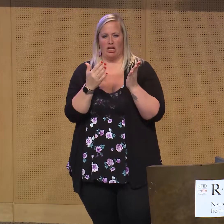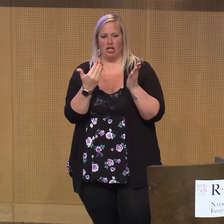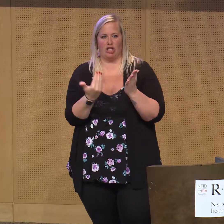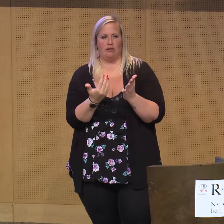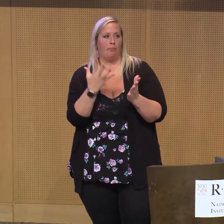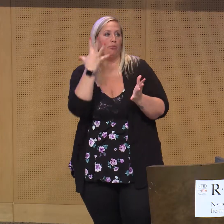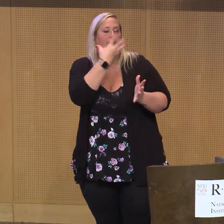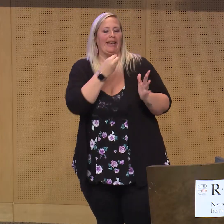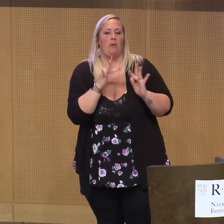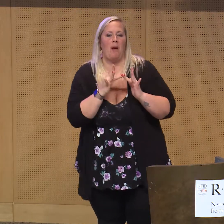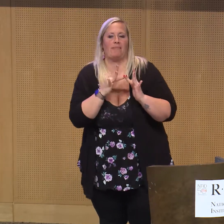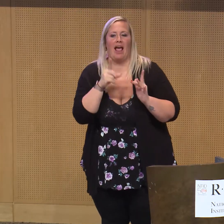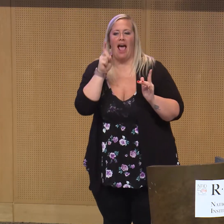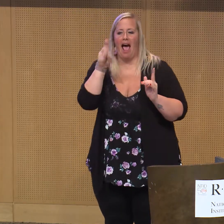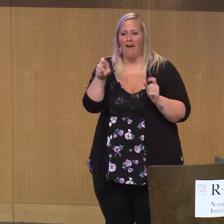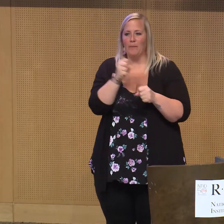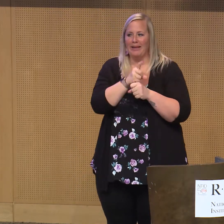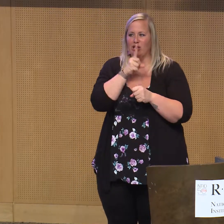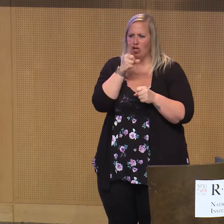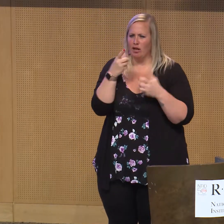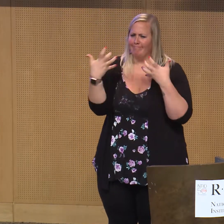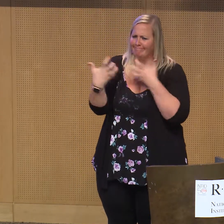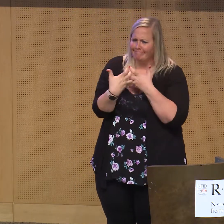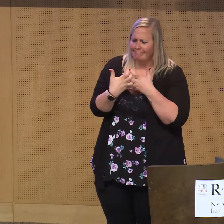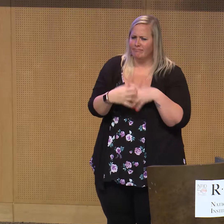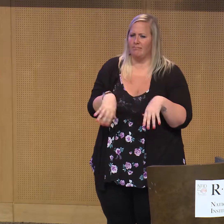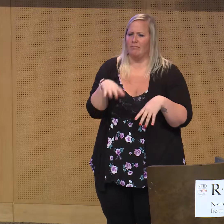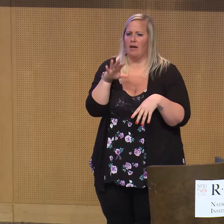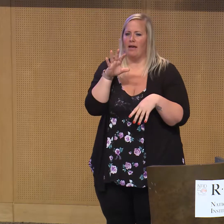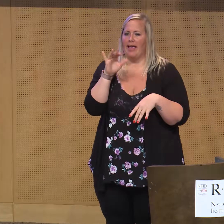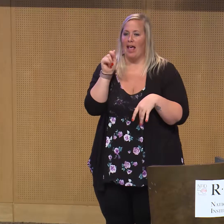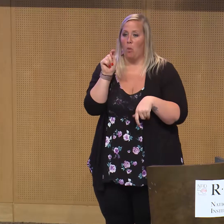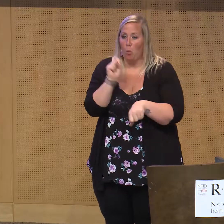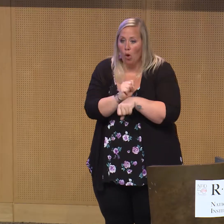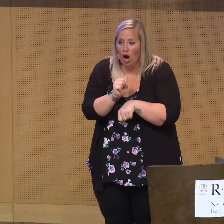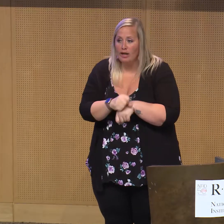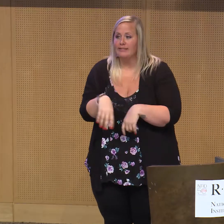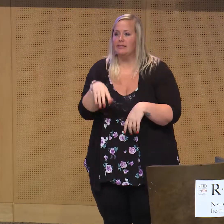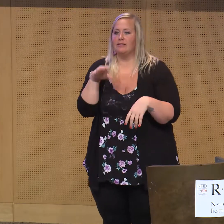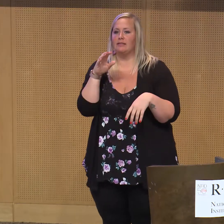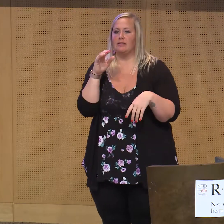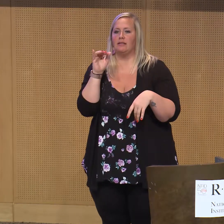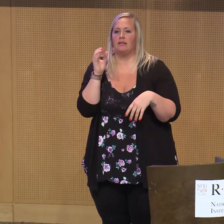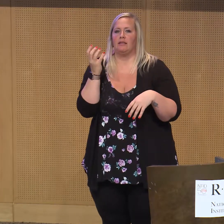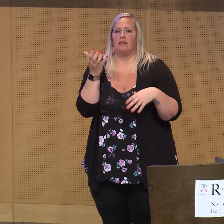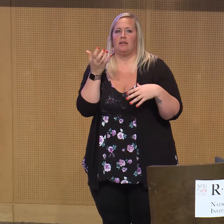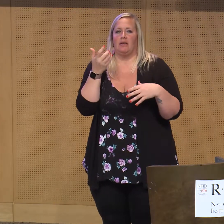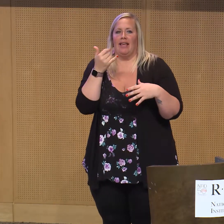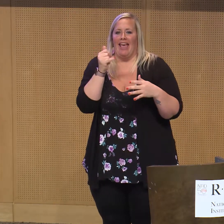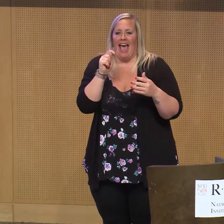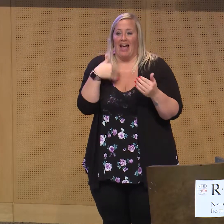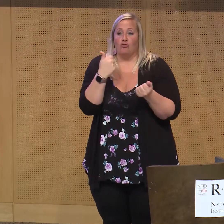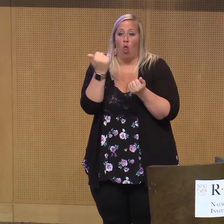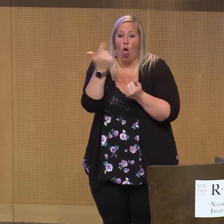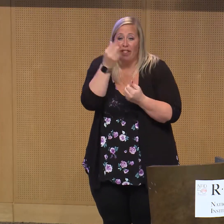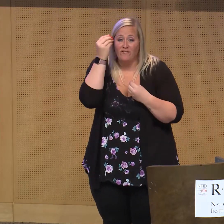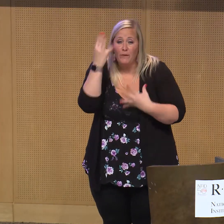because I can't just design a website that's pretty. It has to be functional and meet the client's needs. So it has to work.